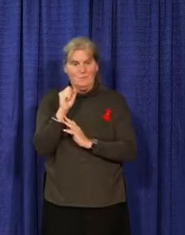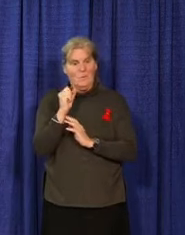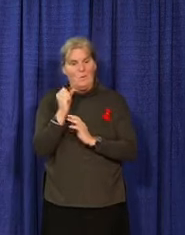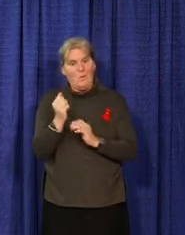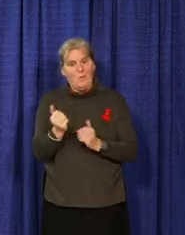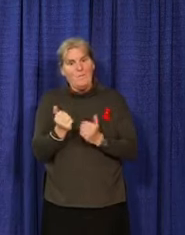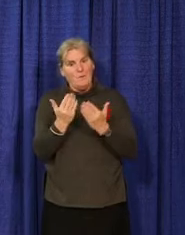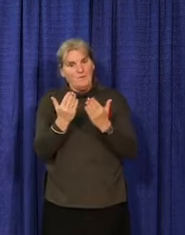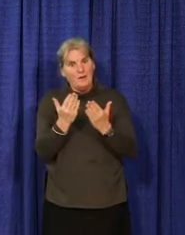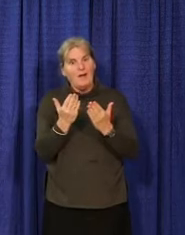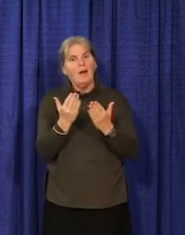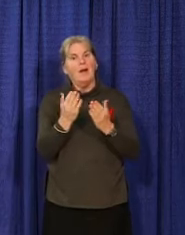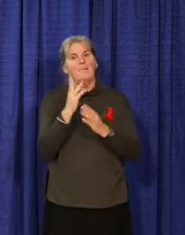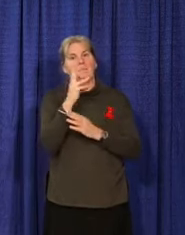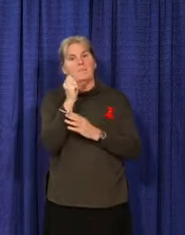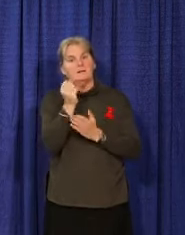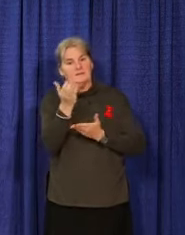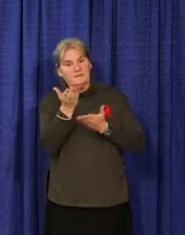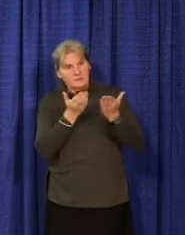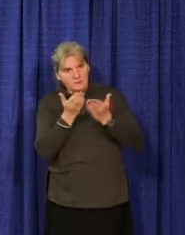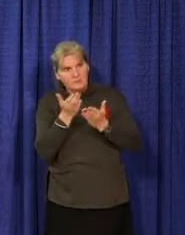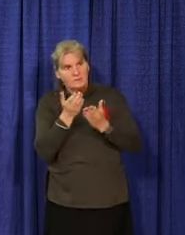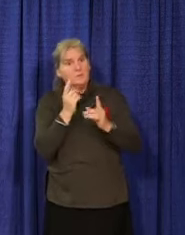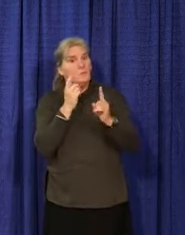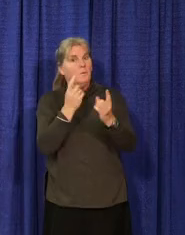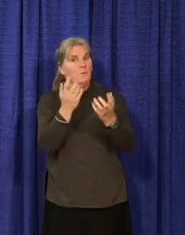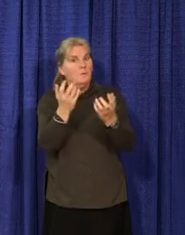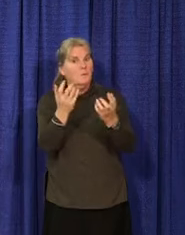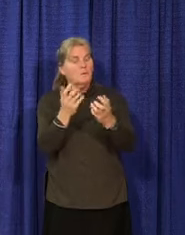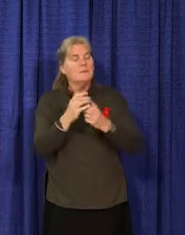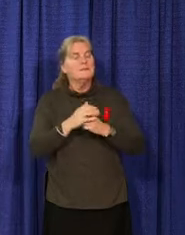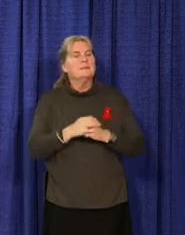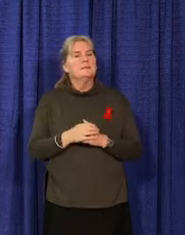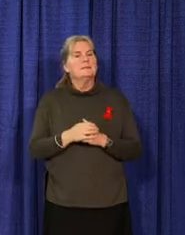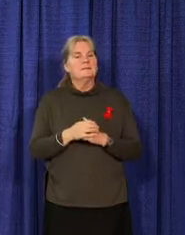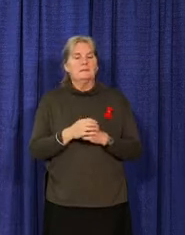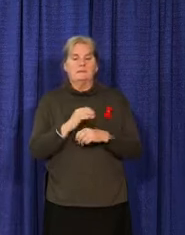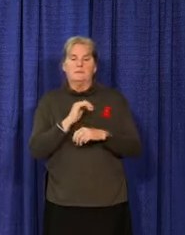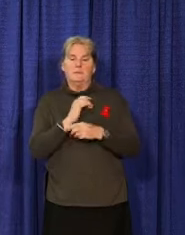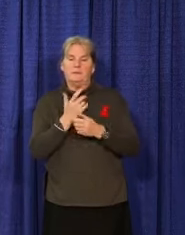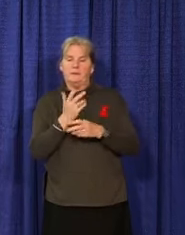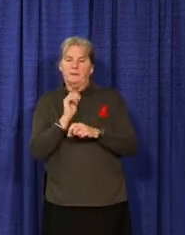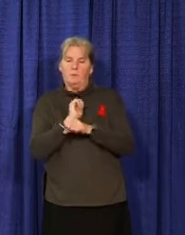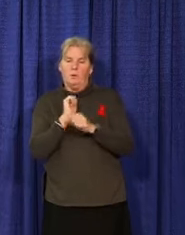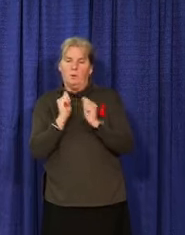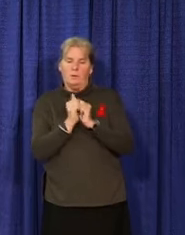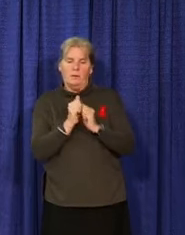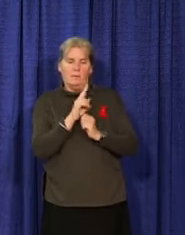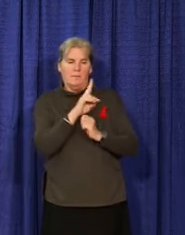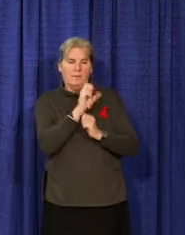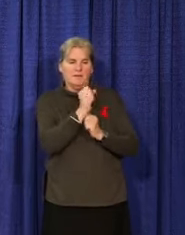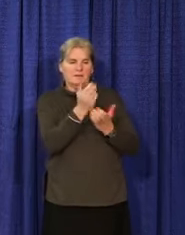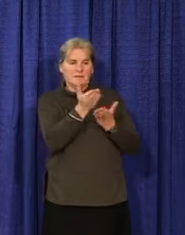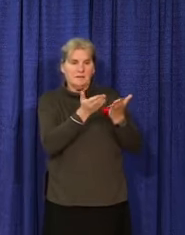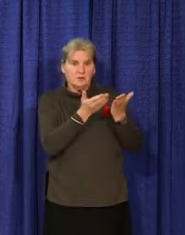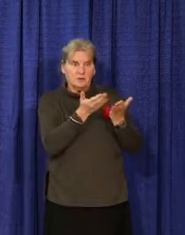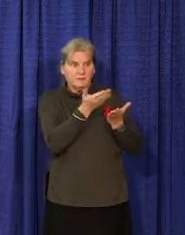services to all eligible students and we believe that we can do that. We have worked with our busing